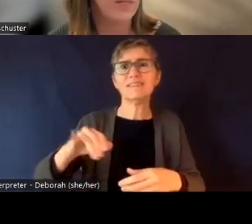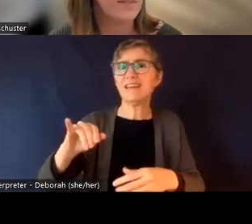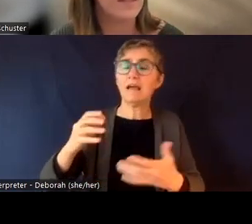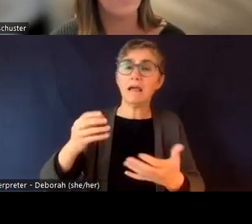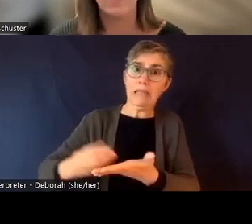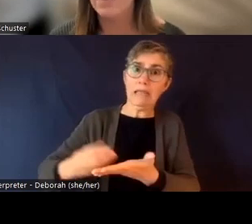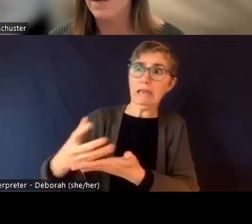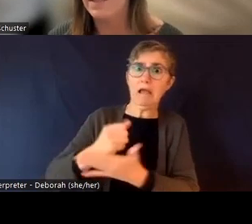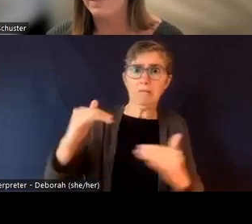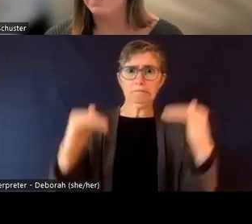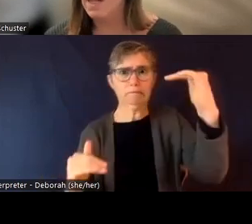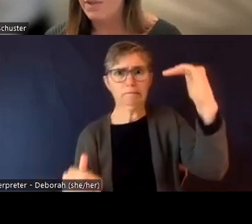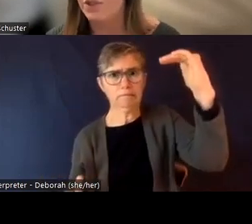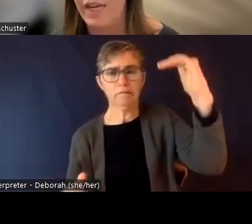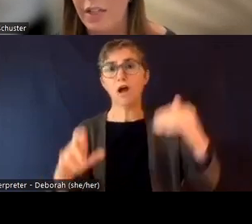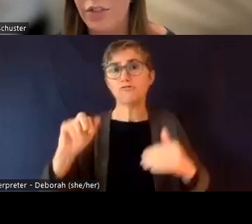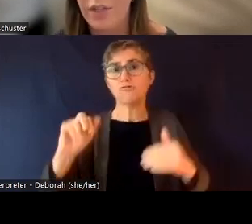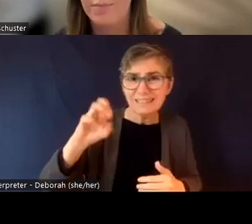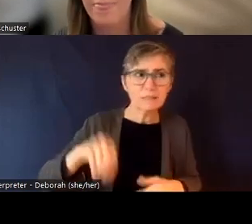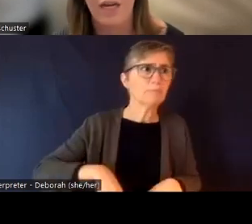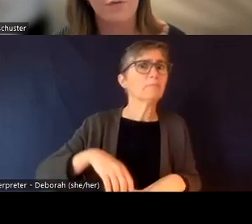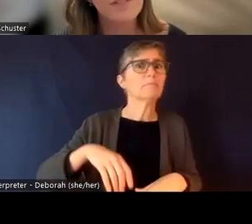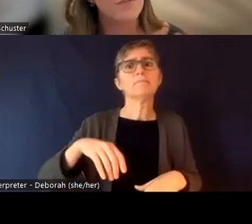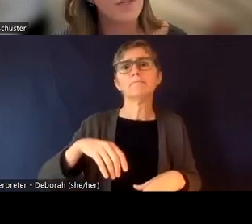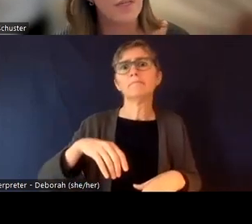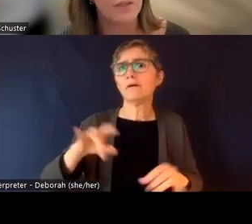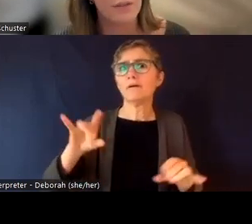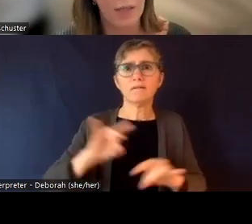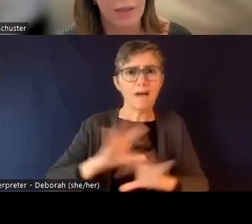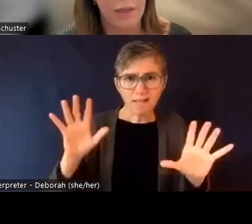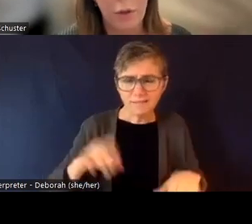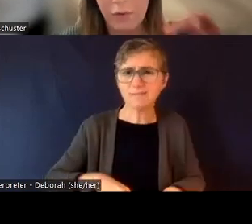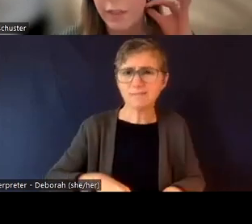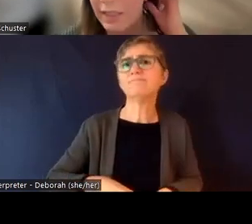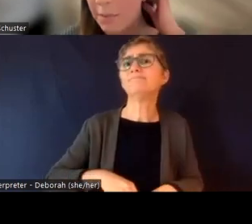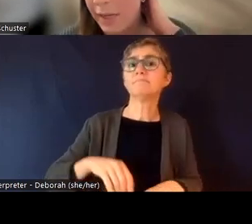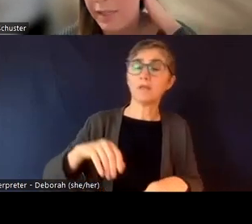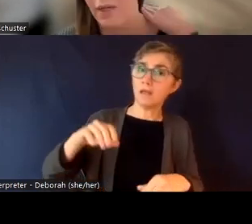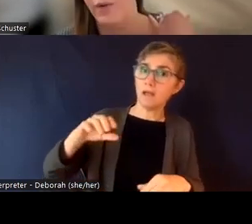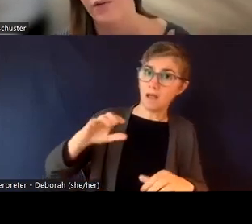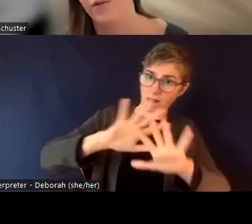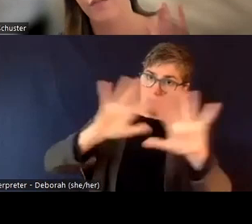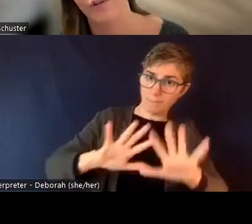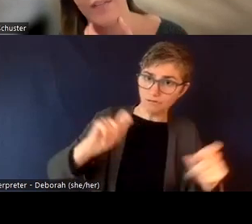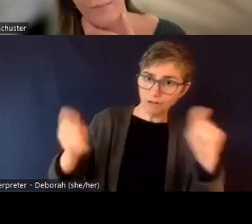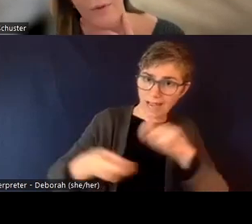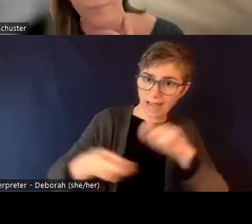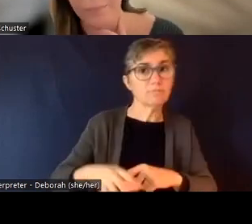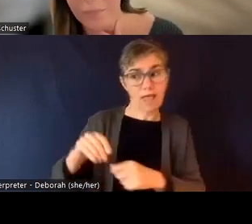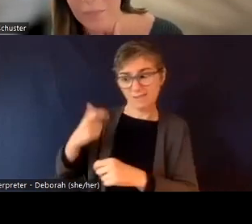racism, gun violence, climate change. Vis-a-vis the COVID 19 pandemic we know that for example,